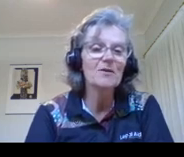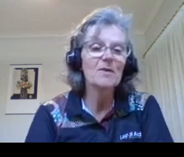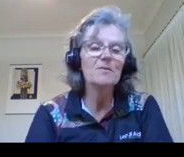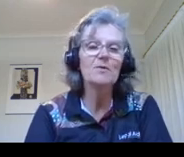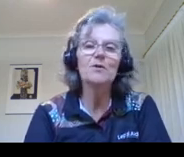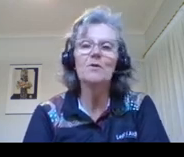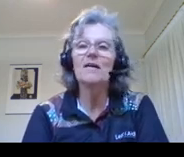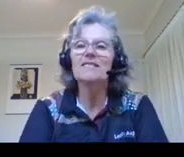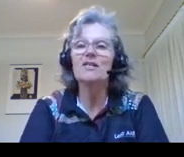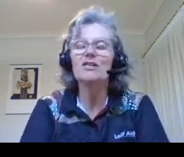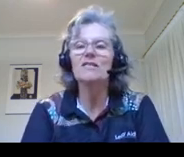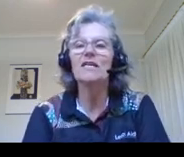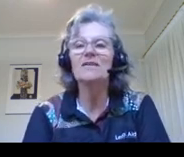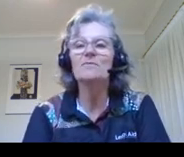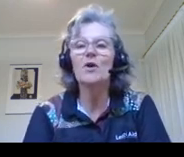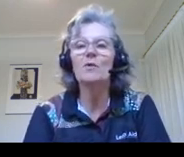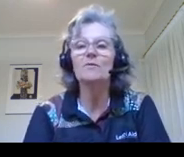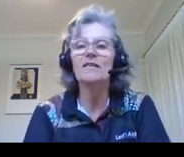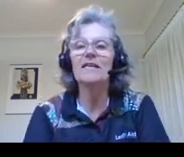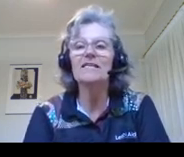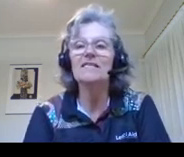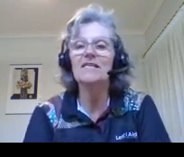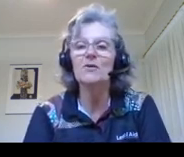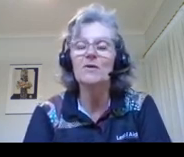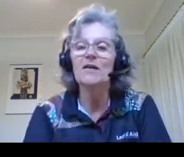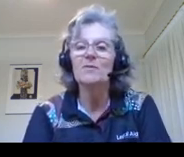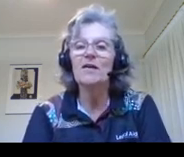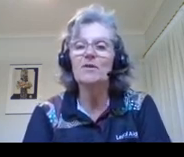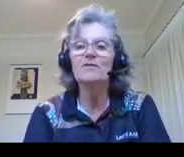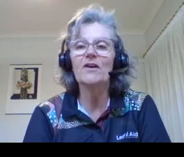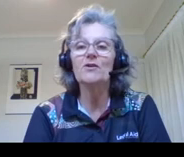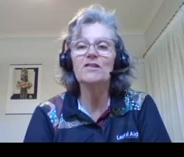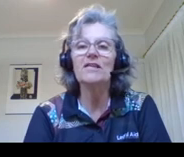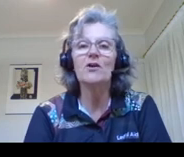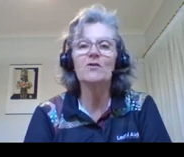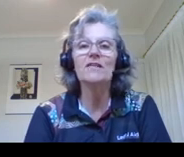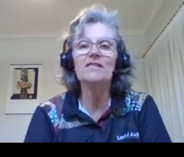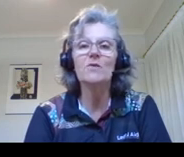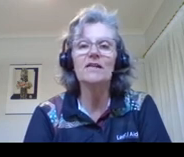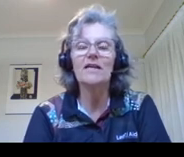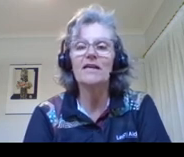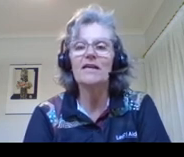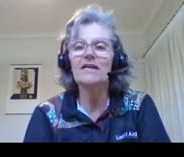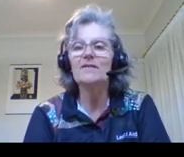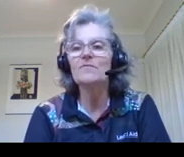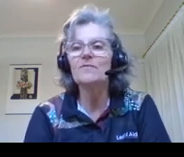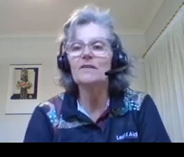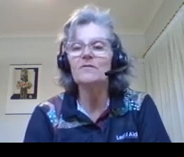people who asked a question said it probably is so people are voting on this one we’ve got